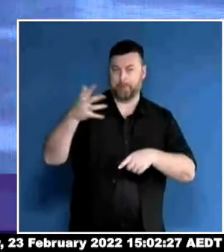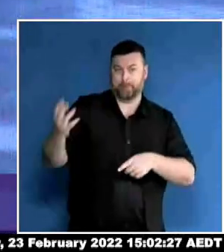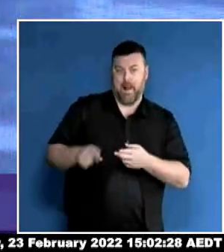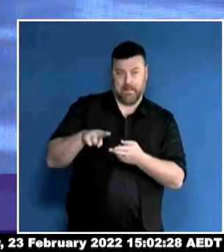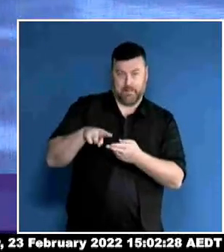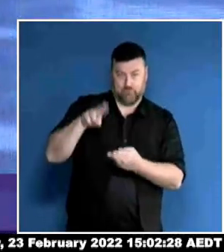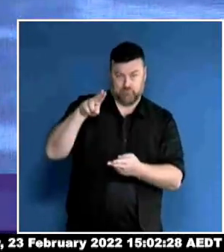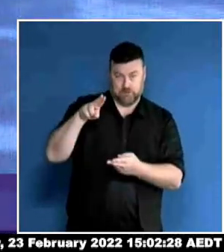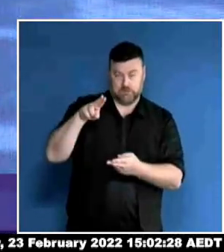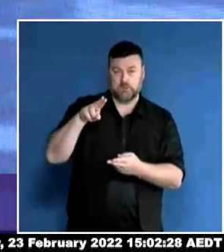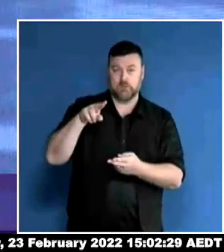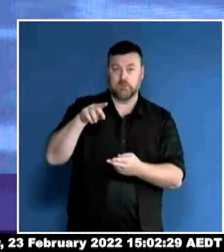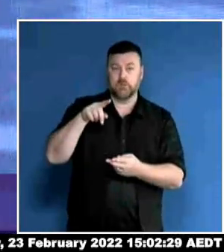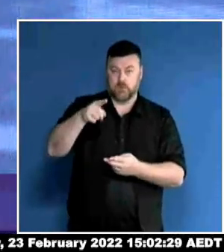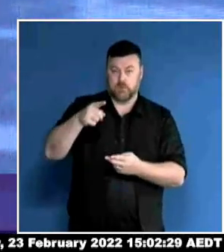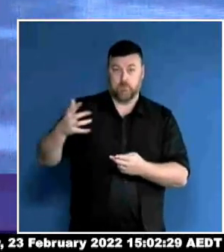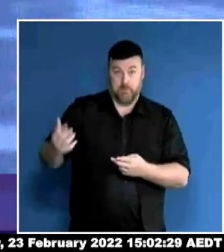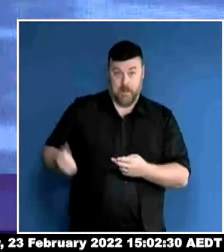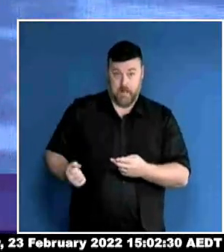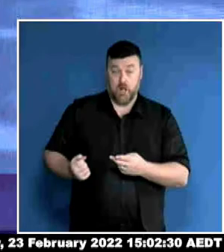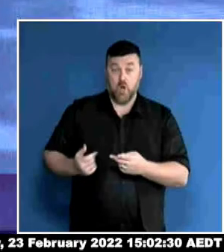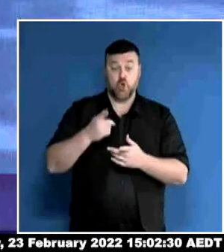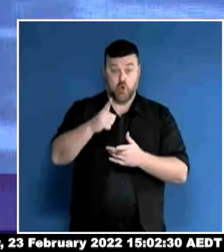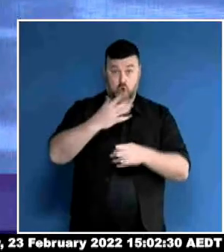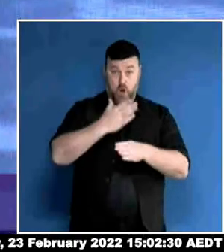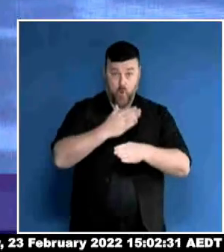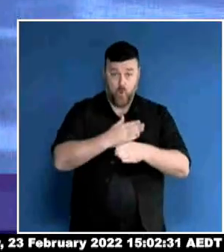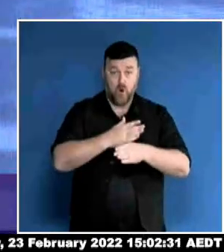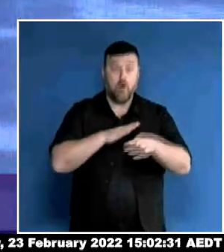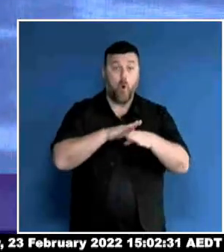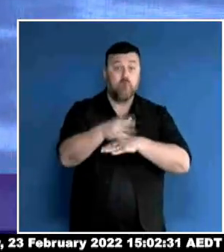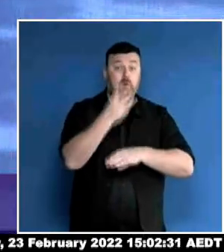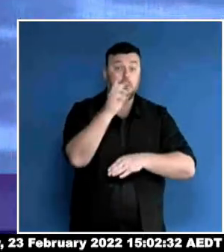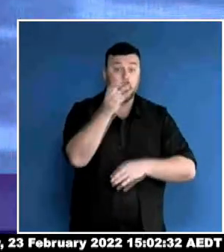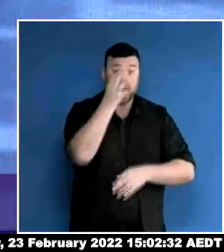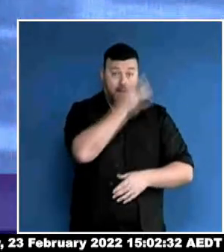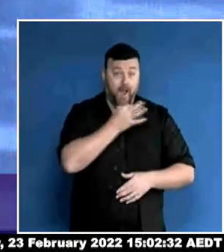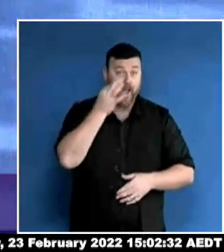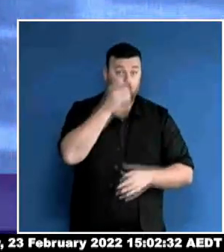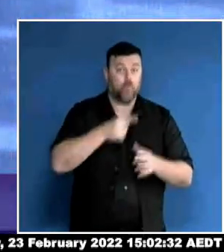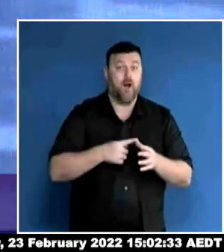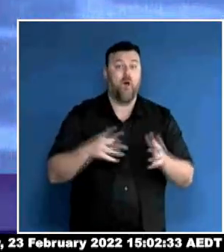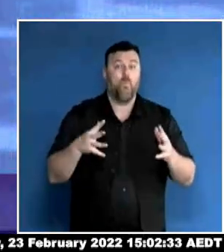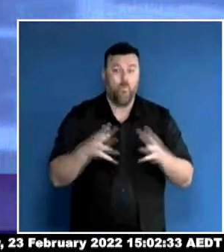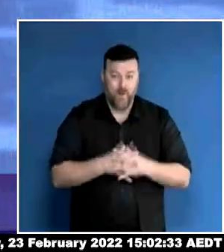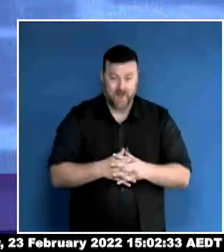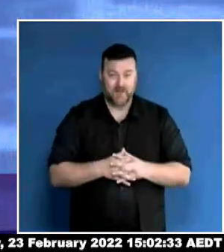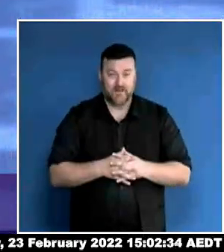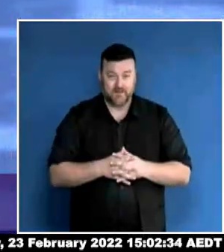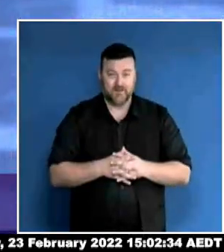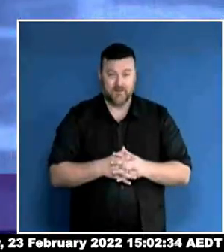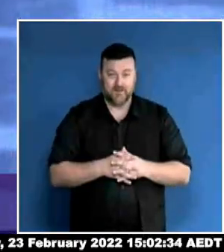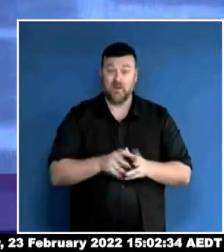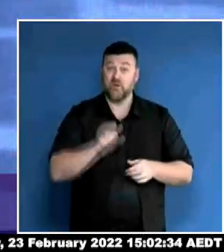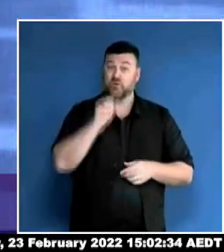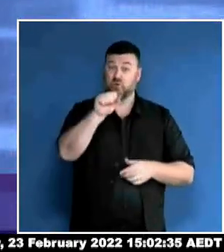more than 30 hours a week. You were recording your hours on your timesheet, and this is because you were